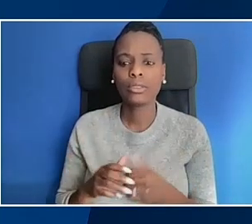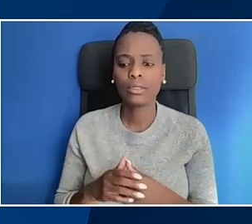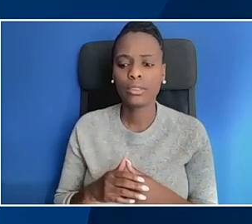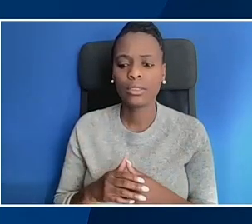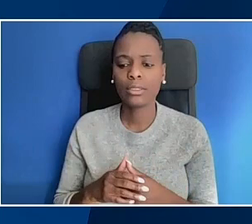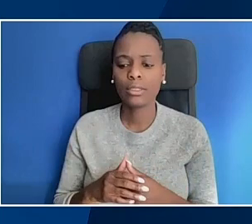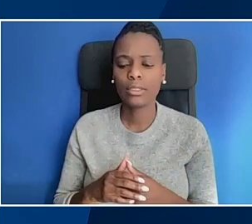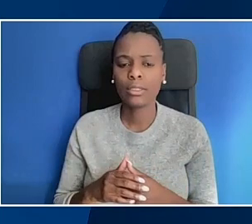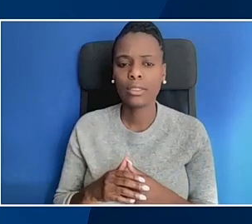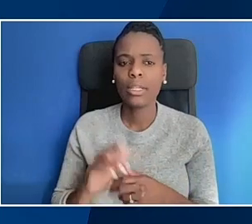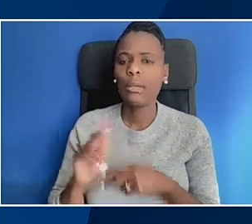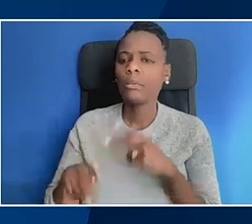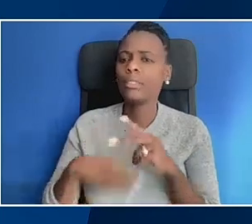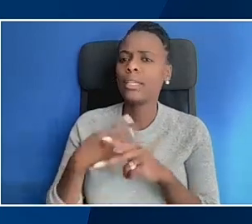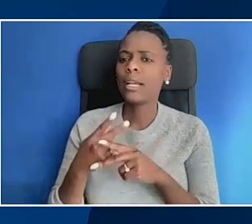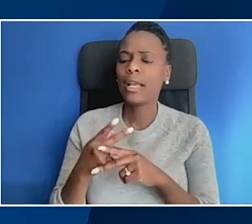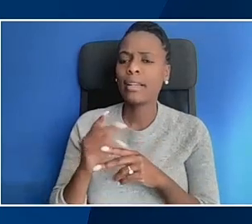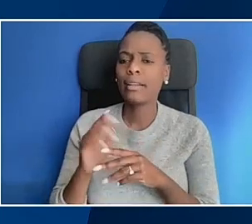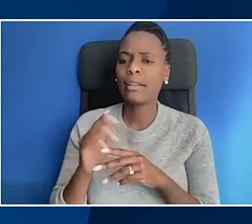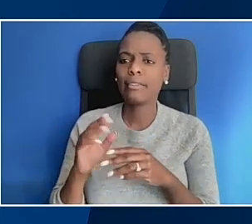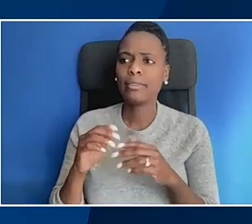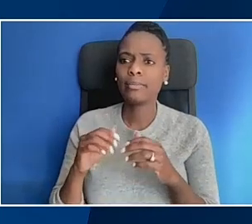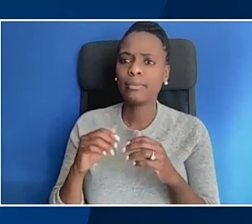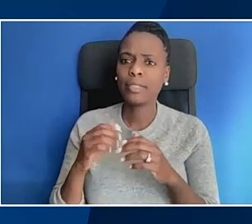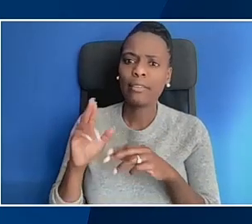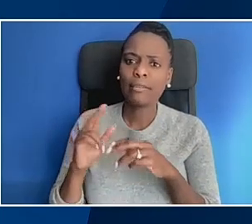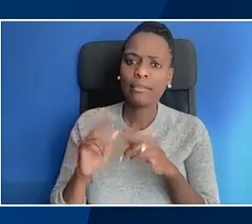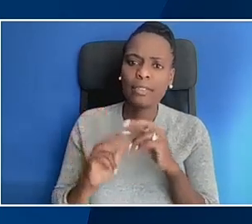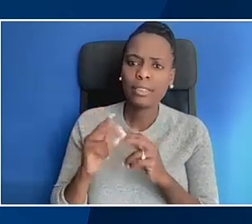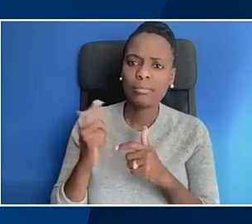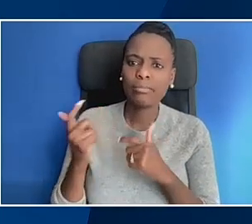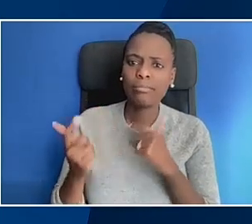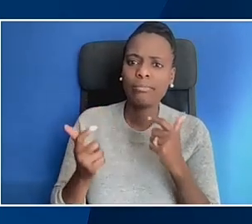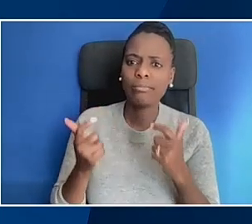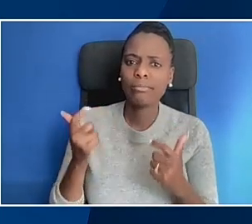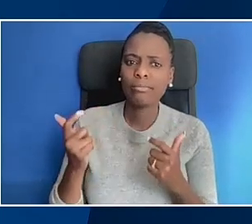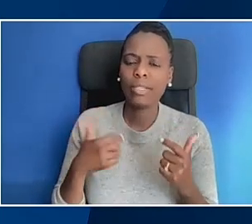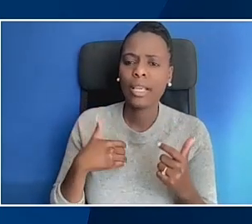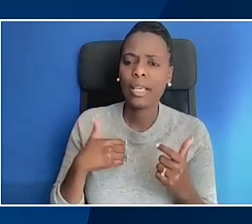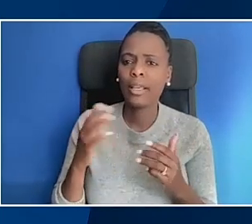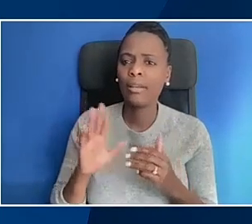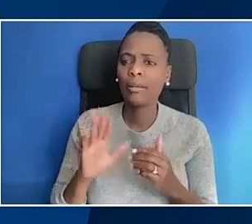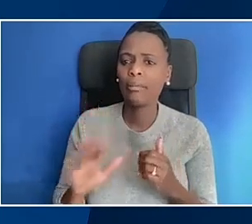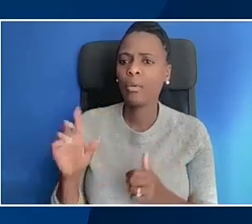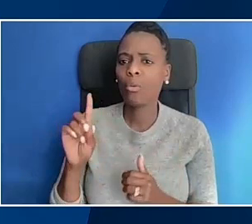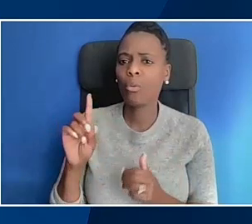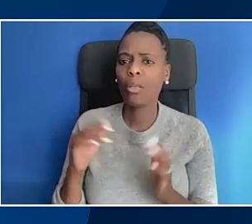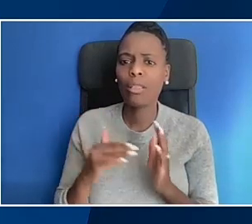facilities large could have, you know, had about a thousand employees, could take pretty much unskilled people and train